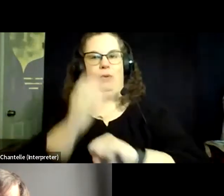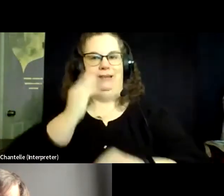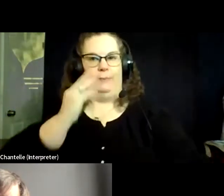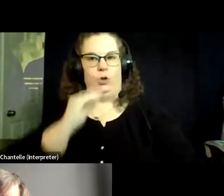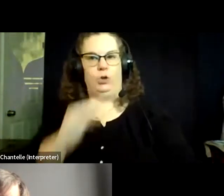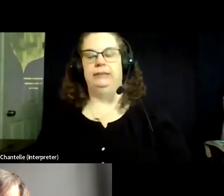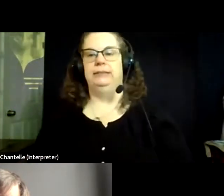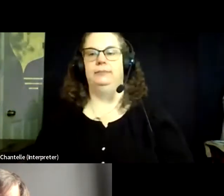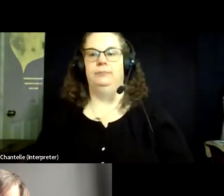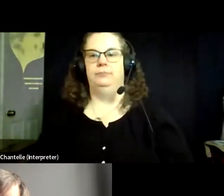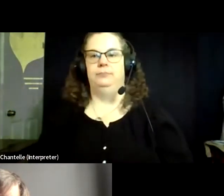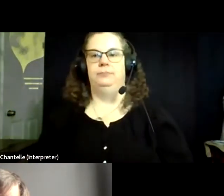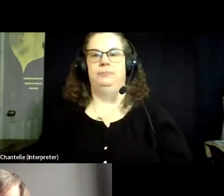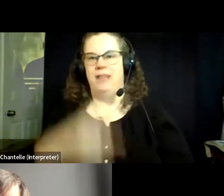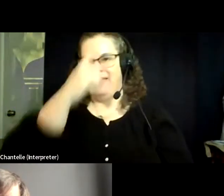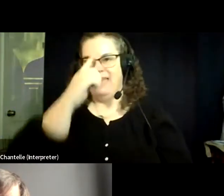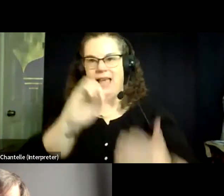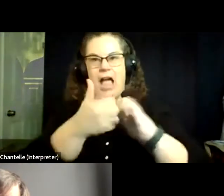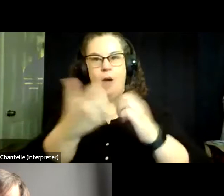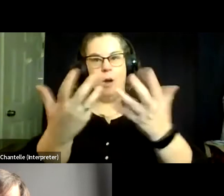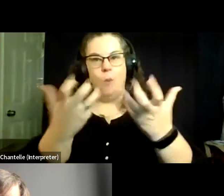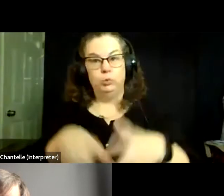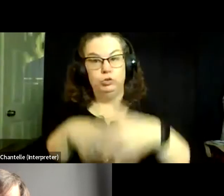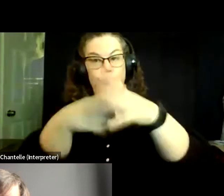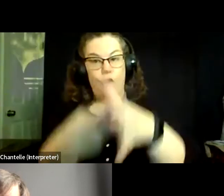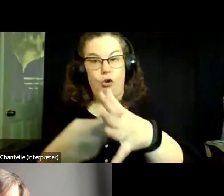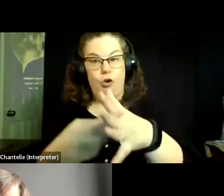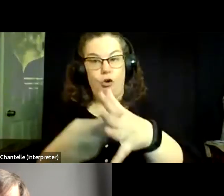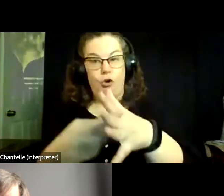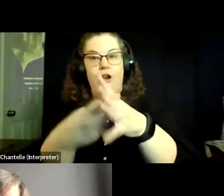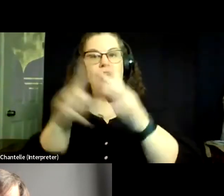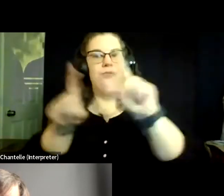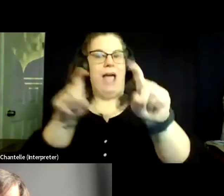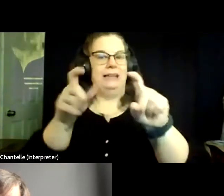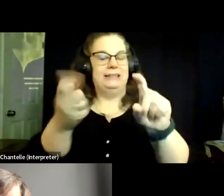I would like to kick off asking each of you a